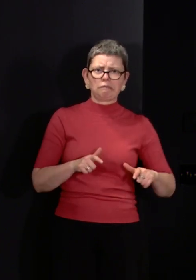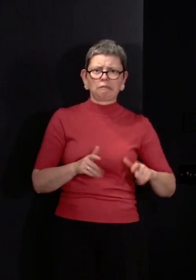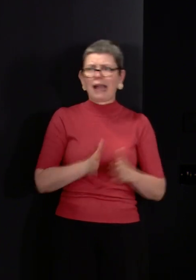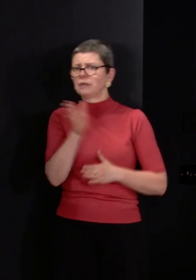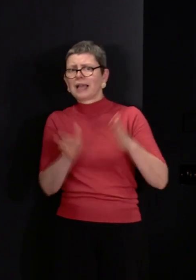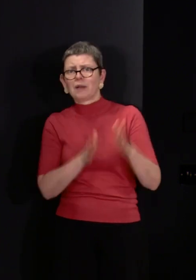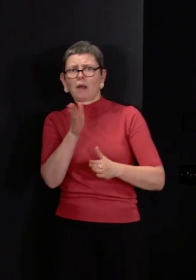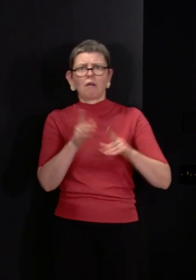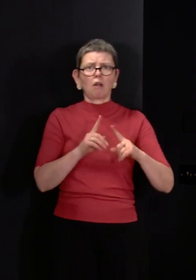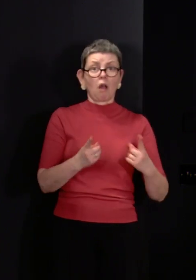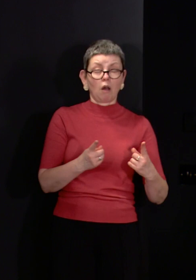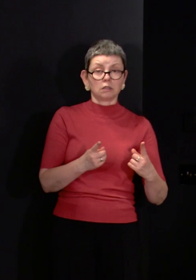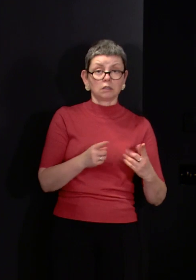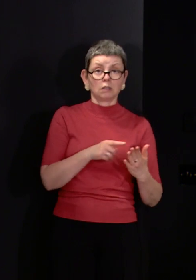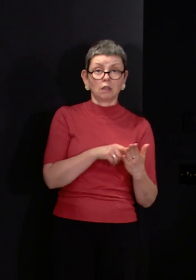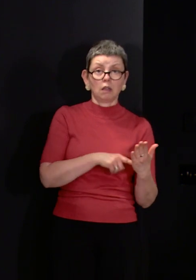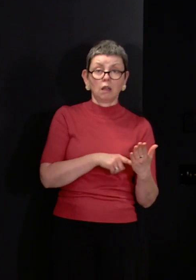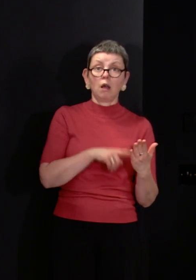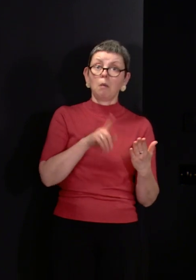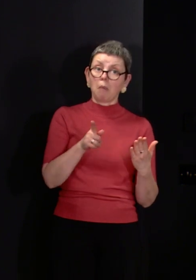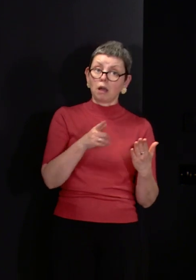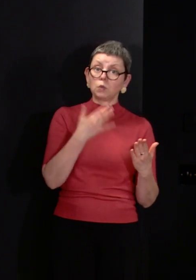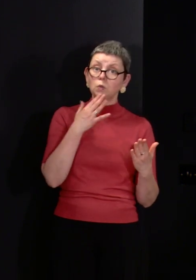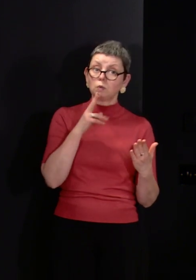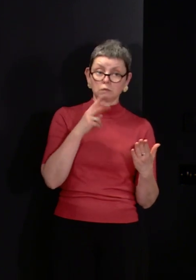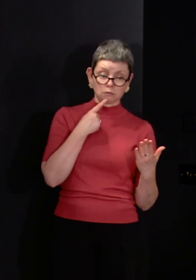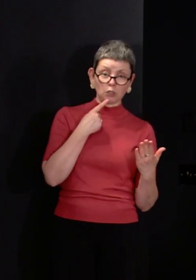to see an increase in public confidence, that we've seen not only from the Scottish Police